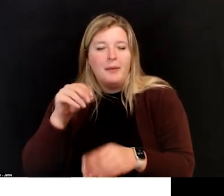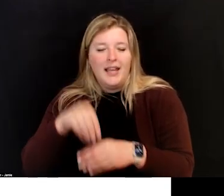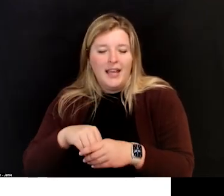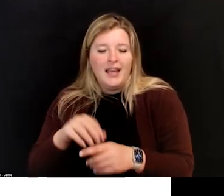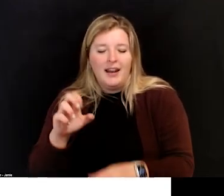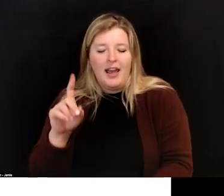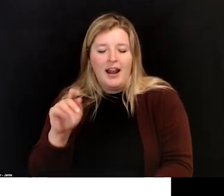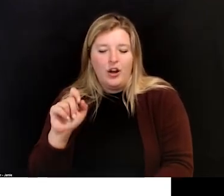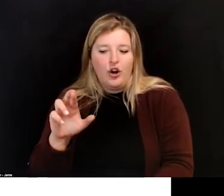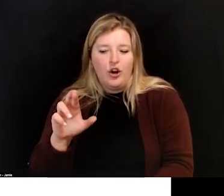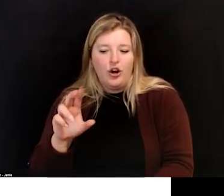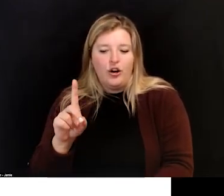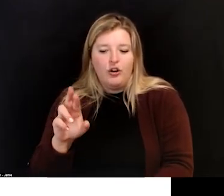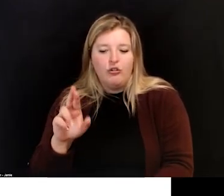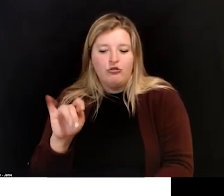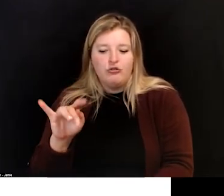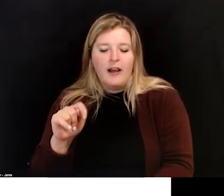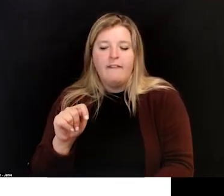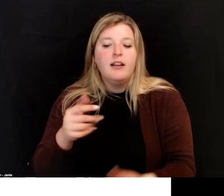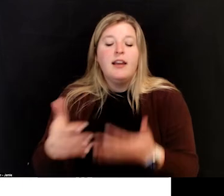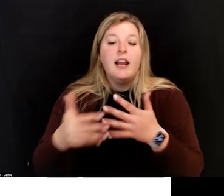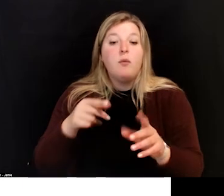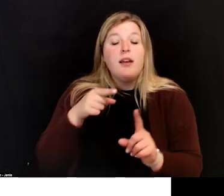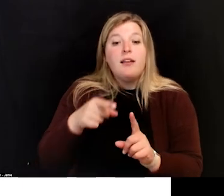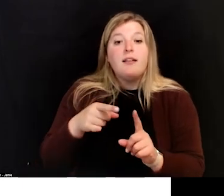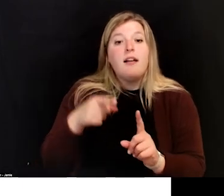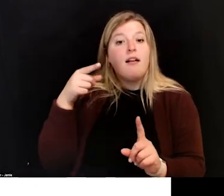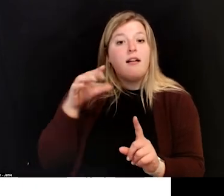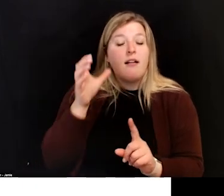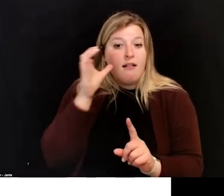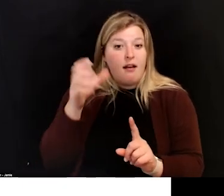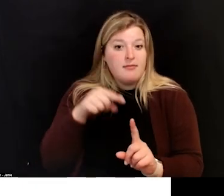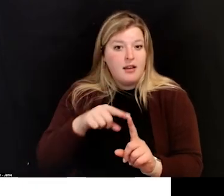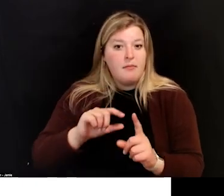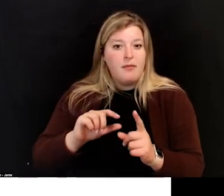but it's this concept of, can we change how we think about tests?